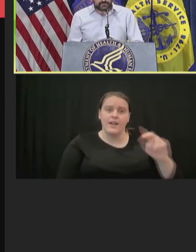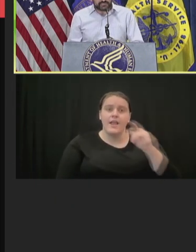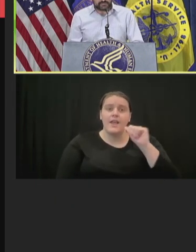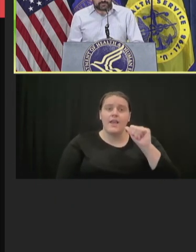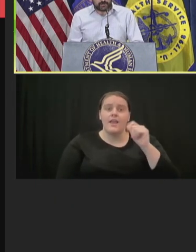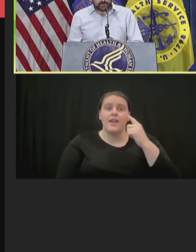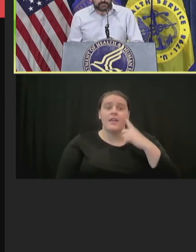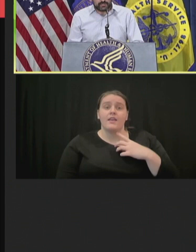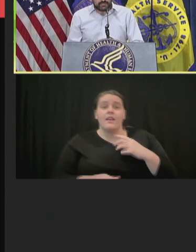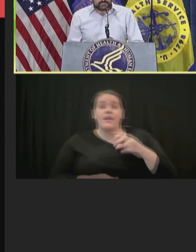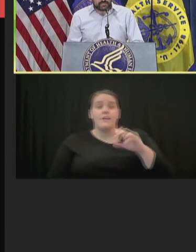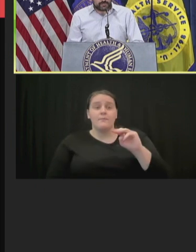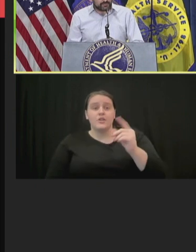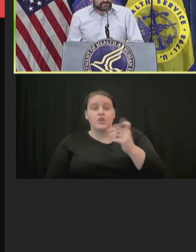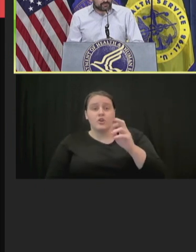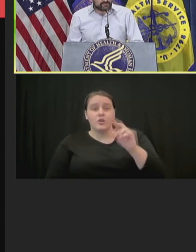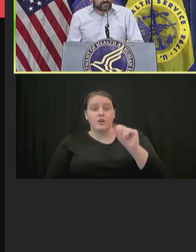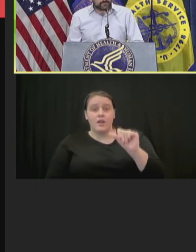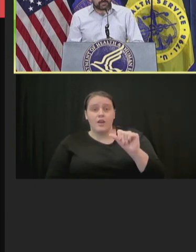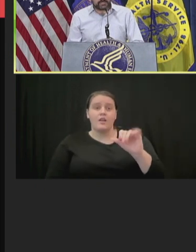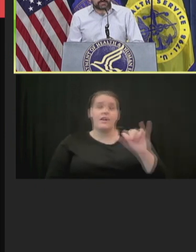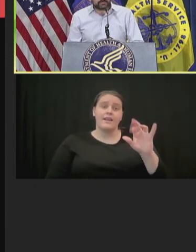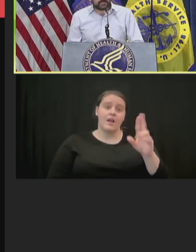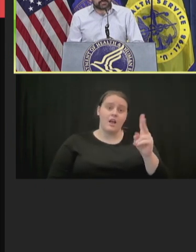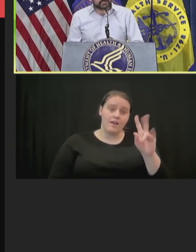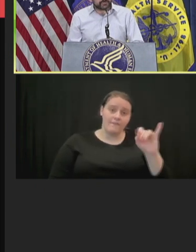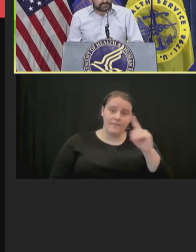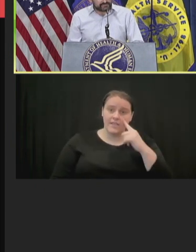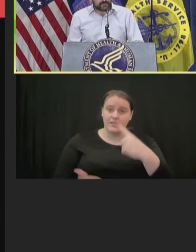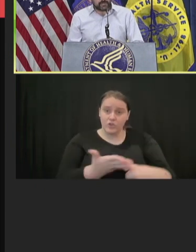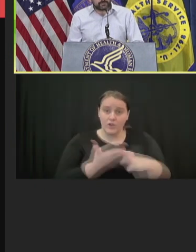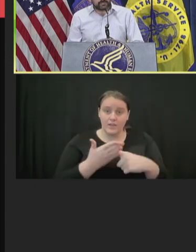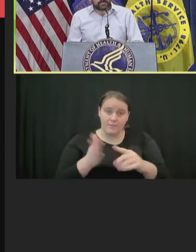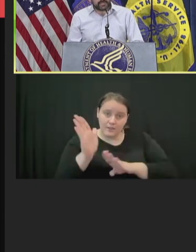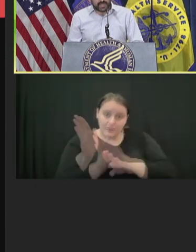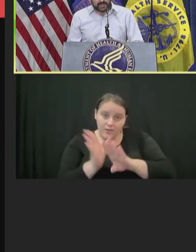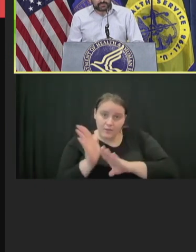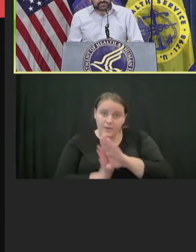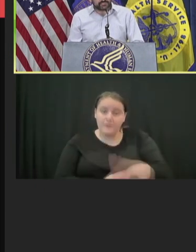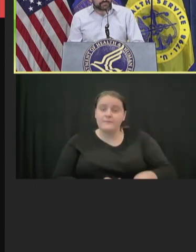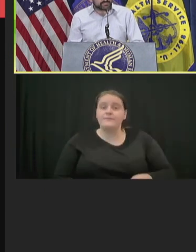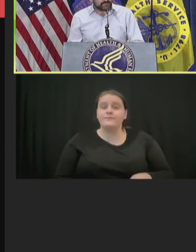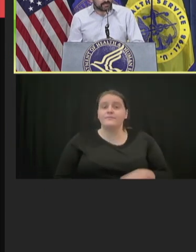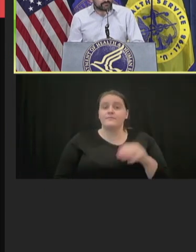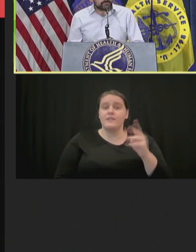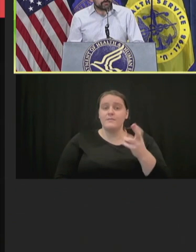this regard, the WHO's mRNA Technology Transfer Hub at Afrigen, and the South African Medical